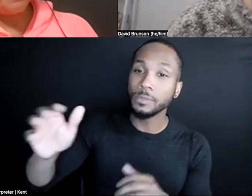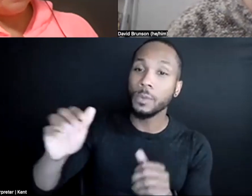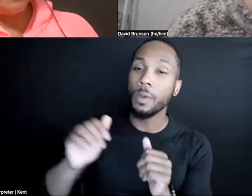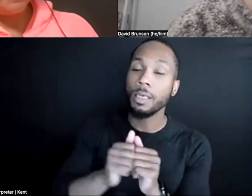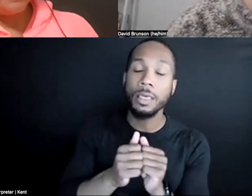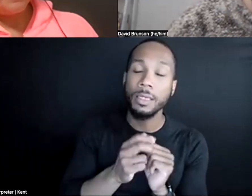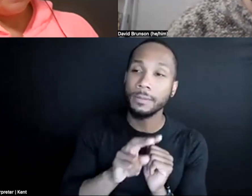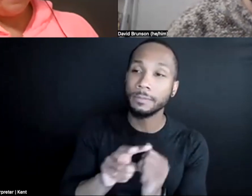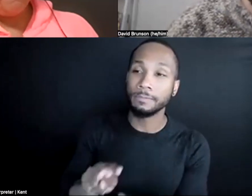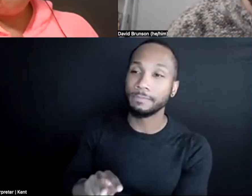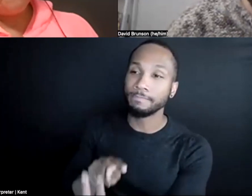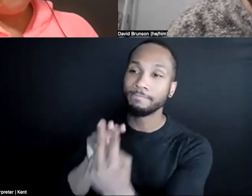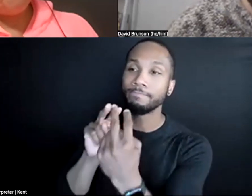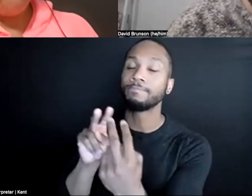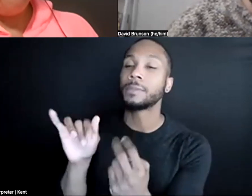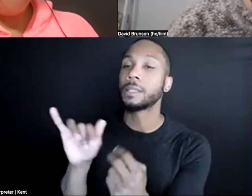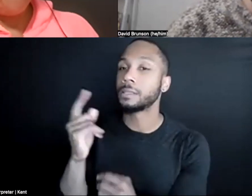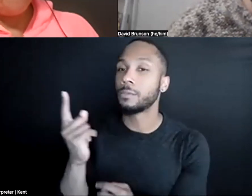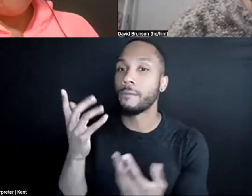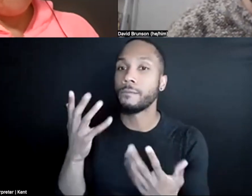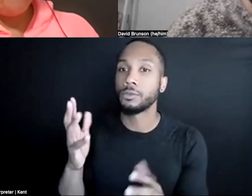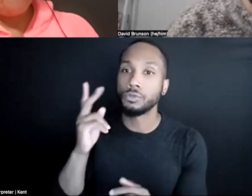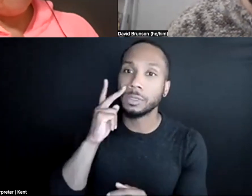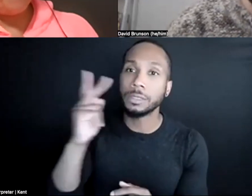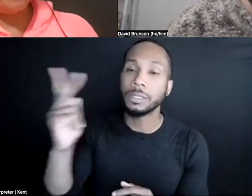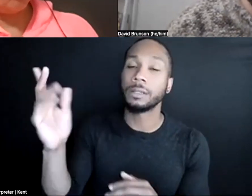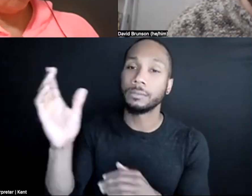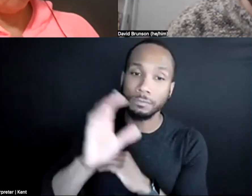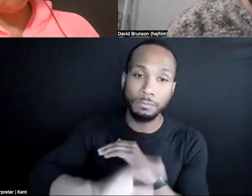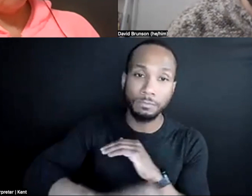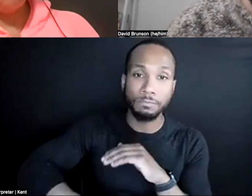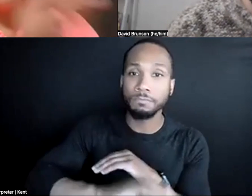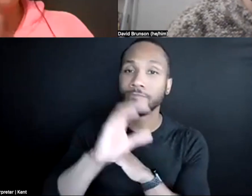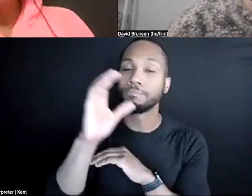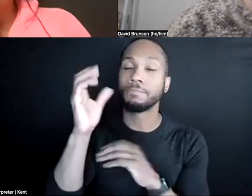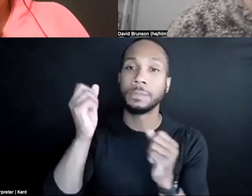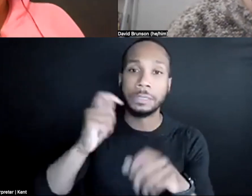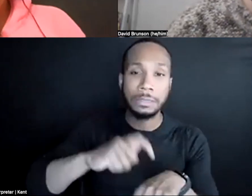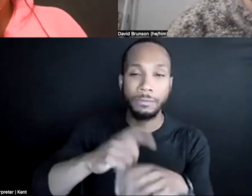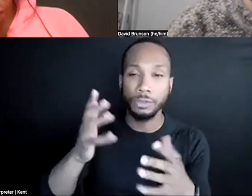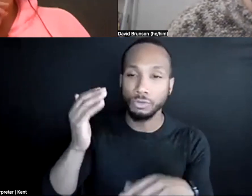like someone who’s seen so many dawns at his side who knows all the nights of his body